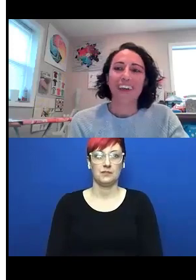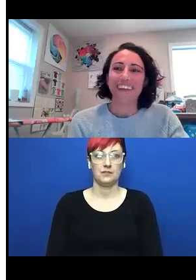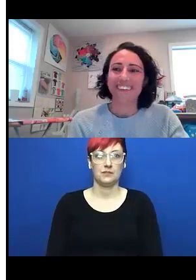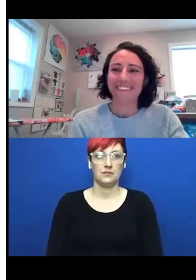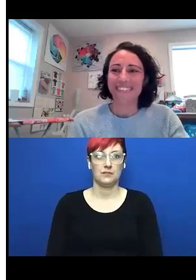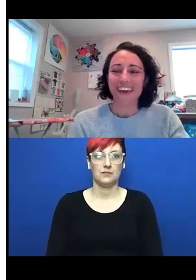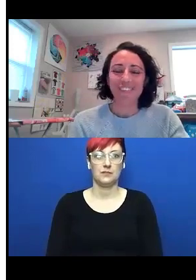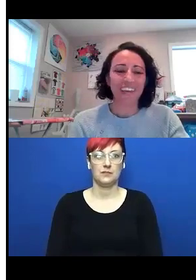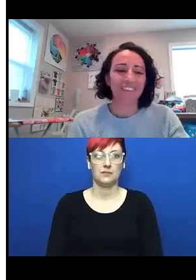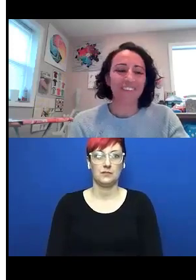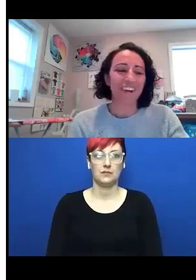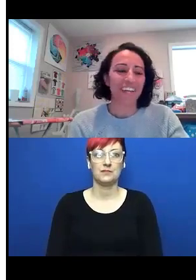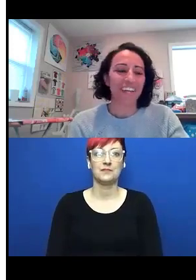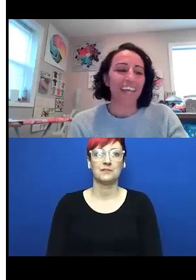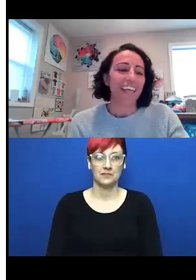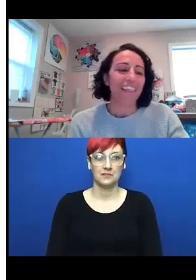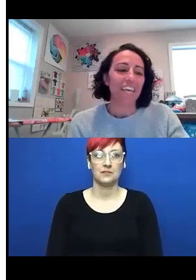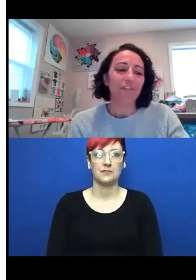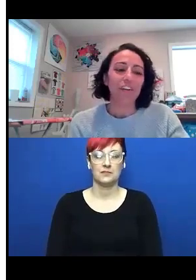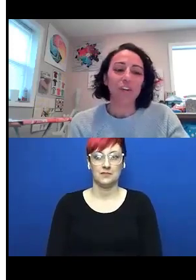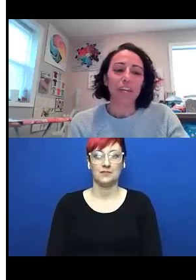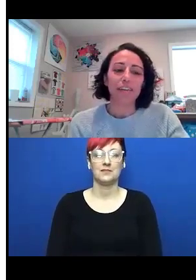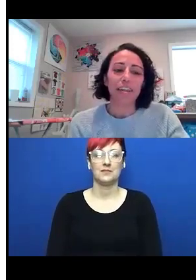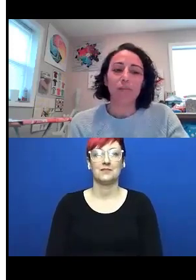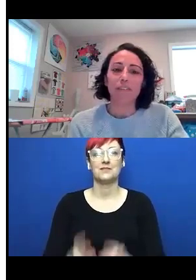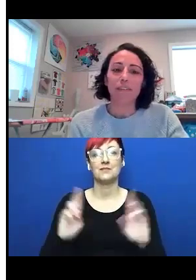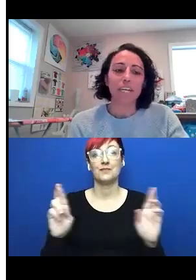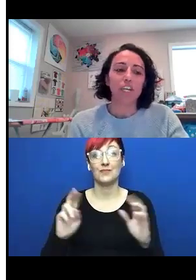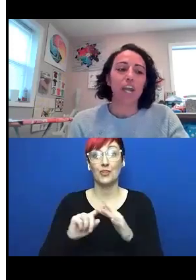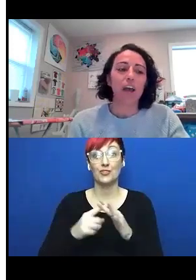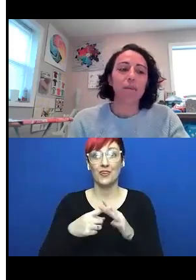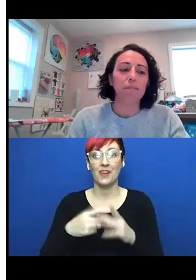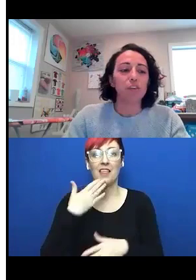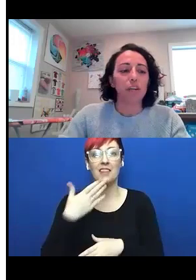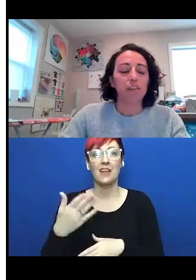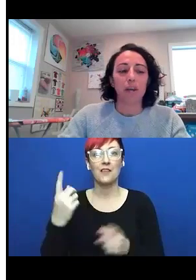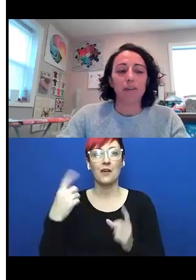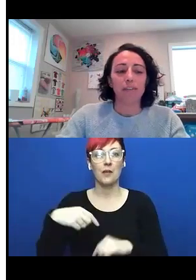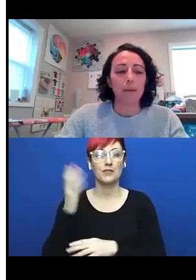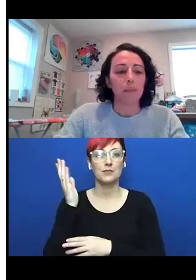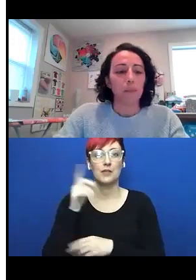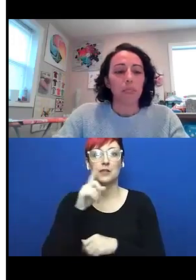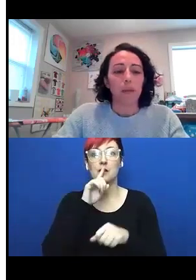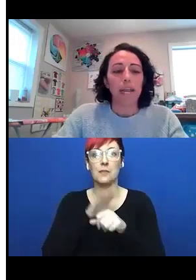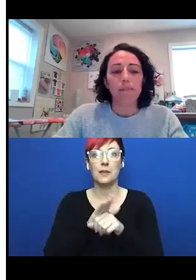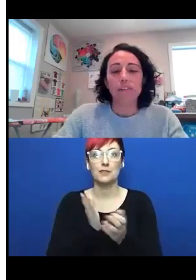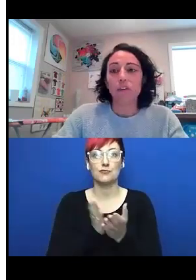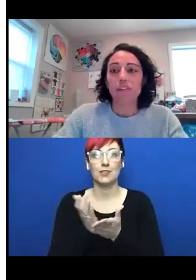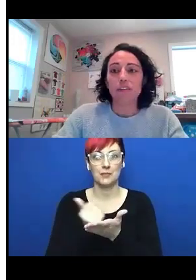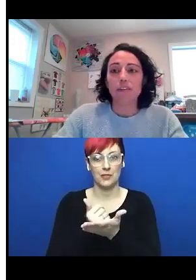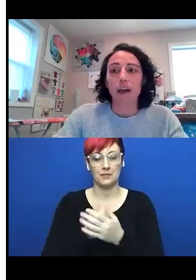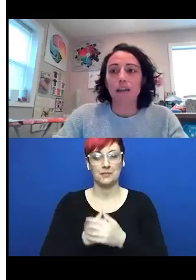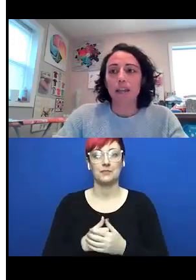Kristin Ta: Okay, so with that we'll get started. Thank you for joining today's presentation on commitment transparency. My name is Kristin Ta.